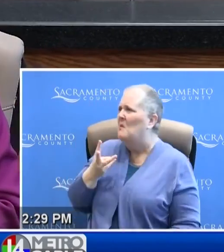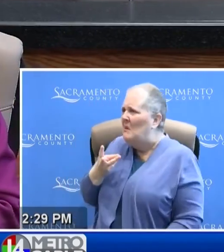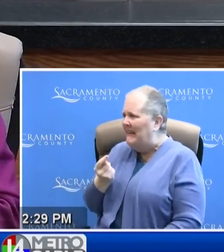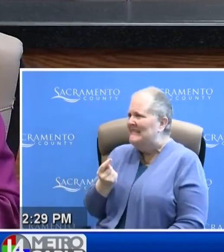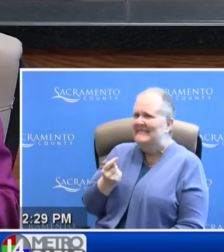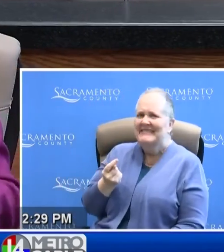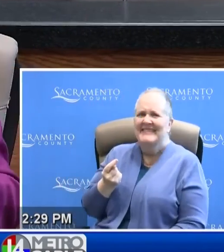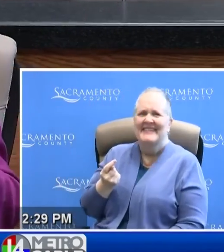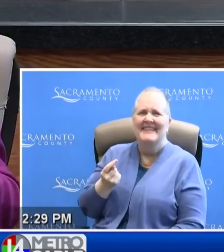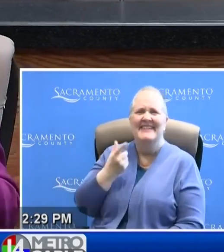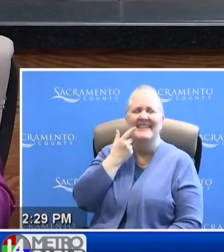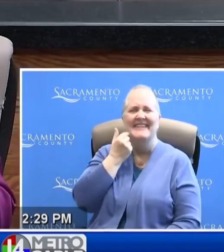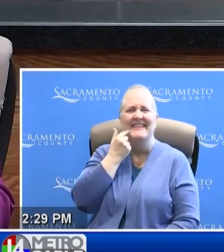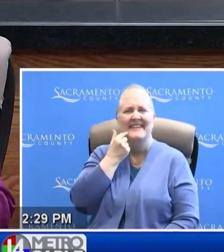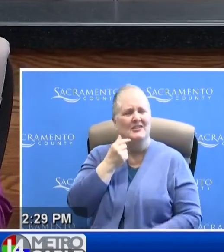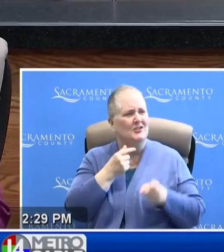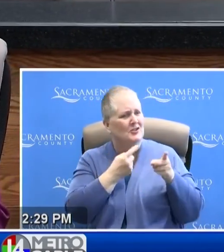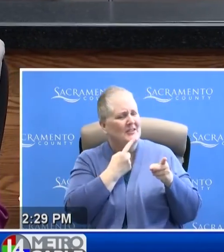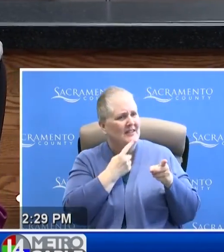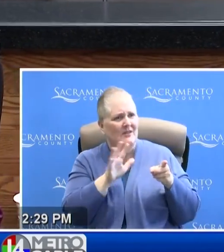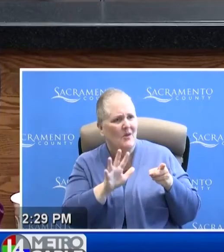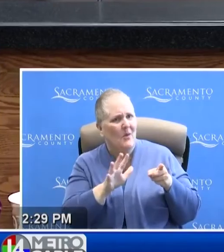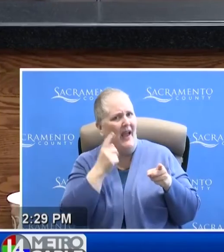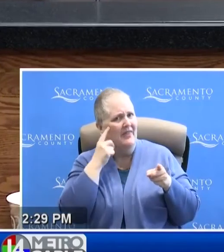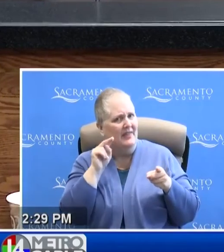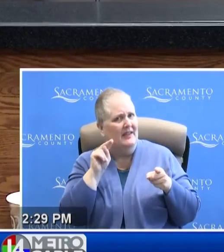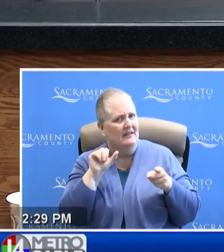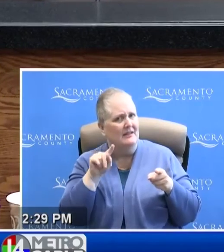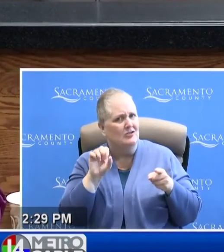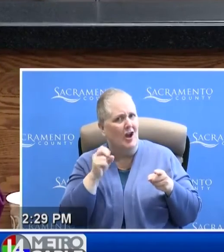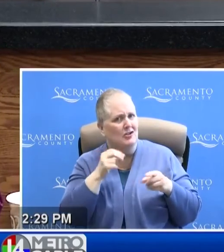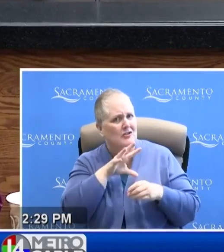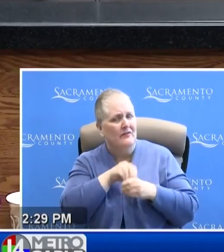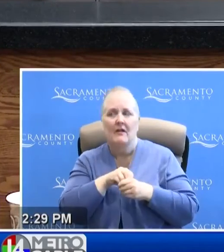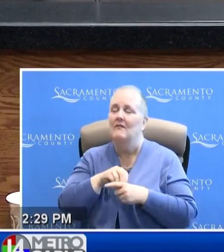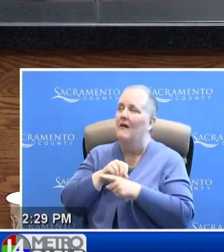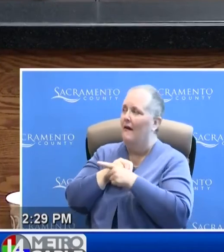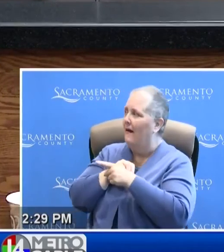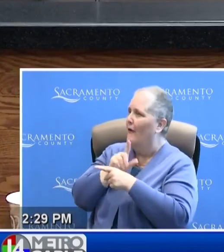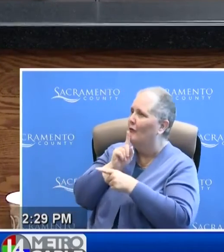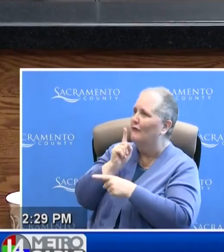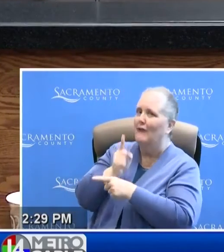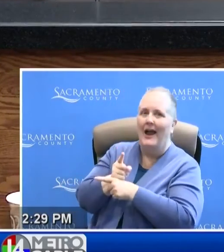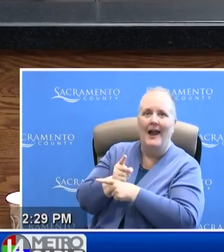And she said, I think Natasha's is on it, and Tasha was on it and manage the process